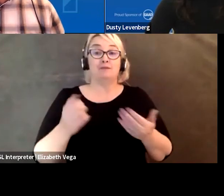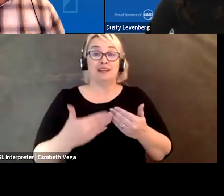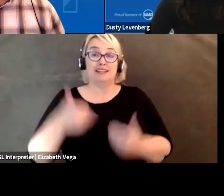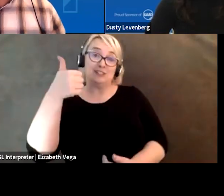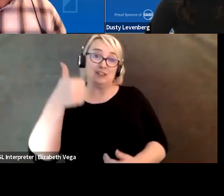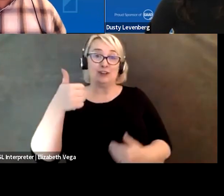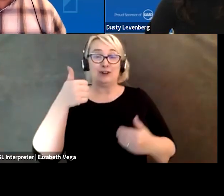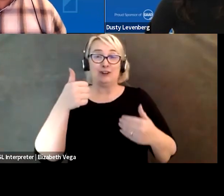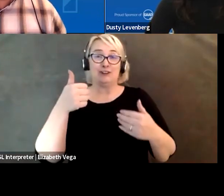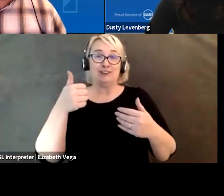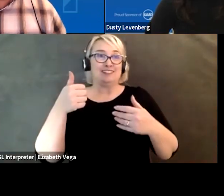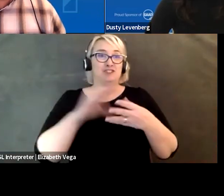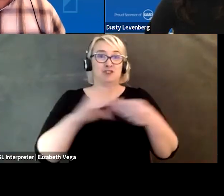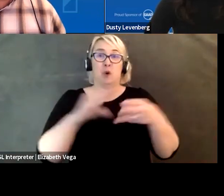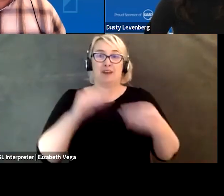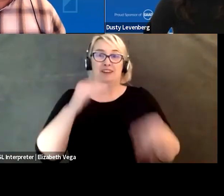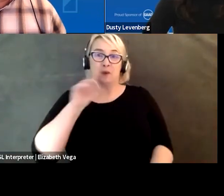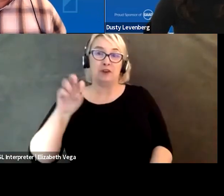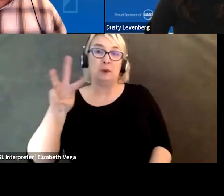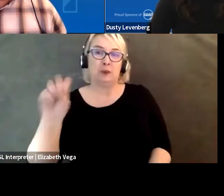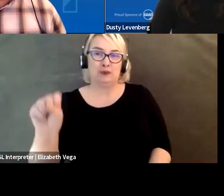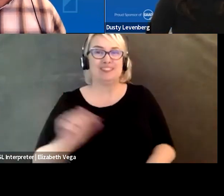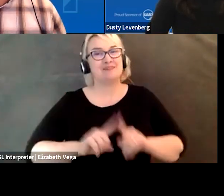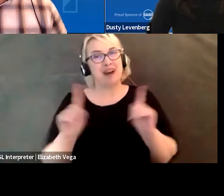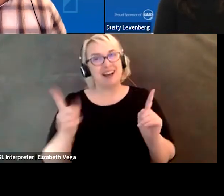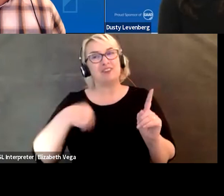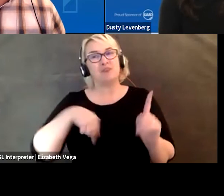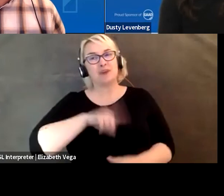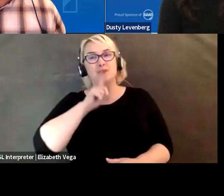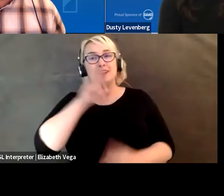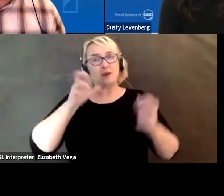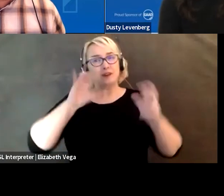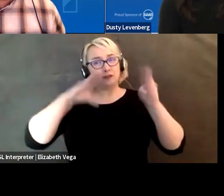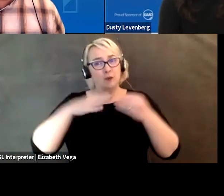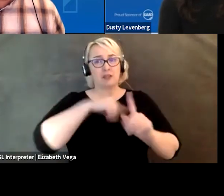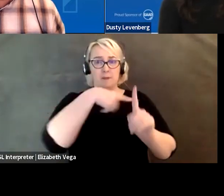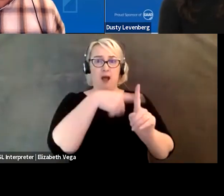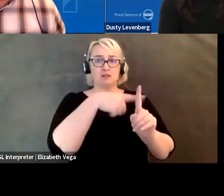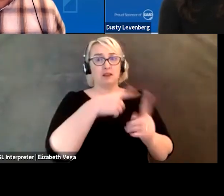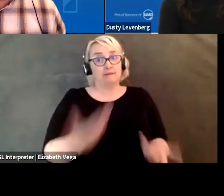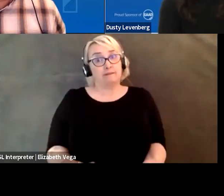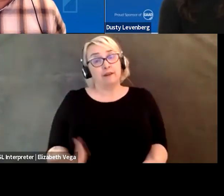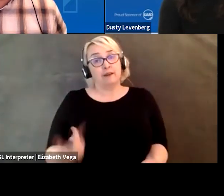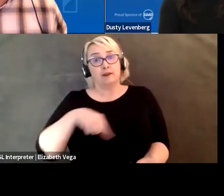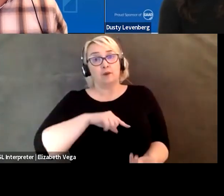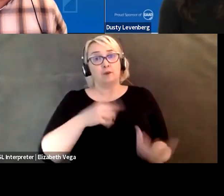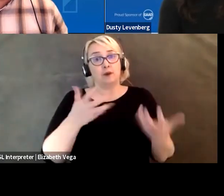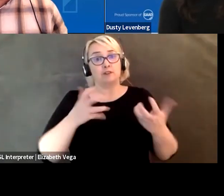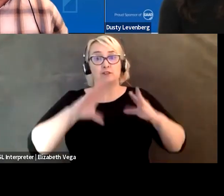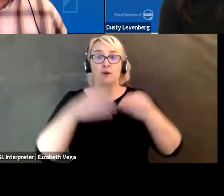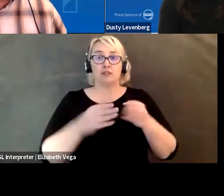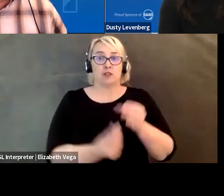We're trying to more focus on the positive of the growth of accessibility